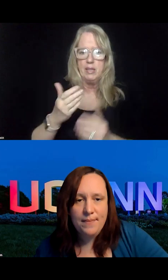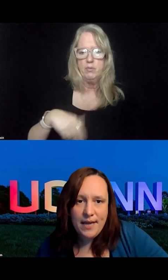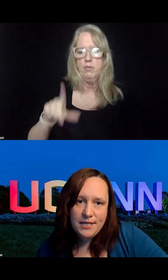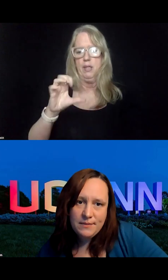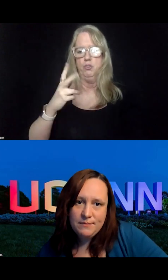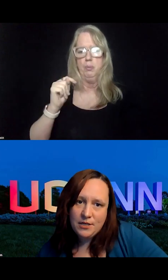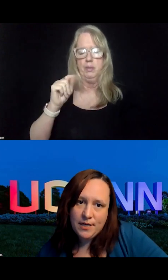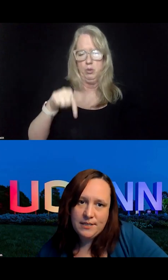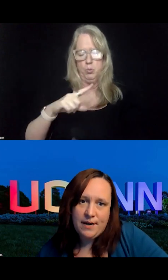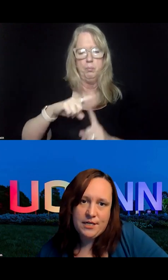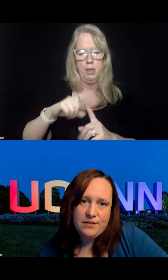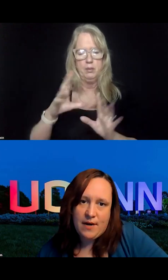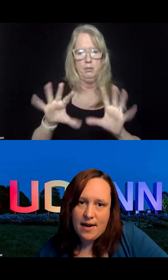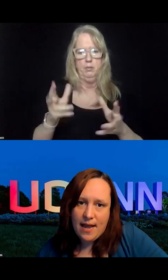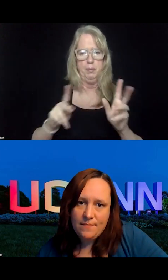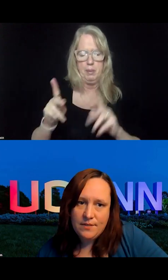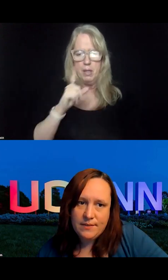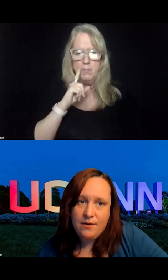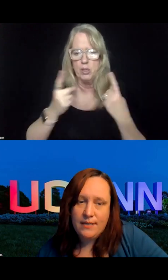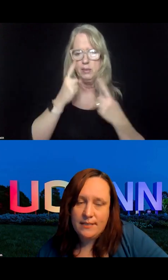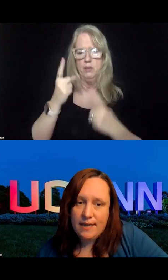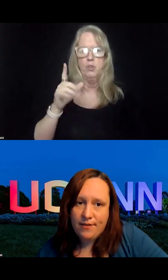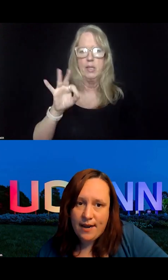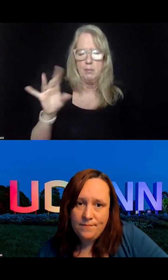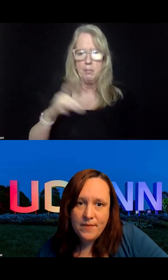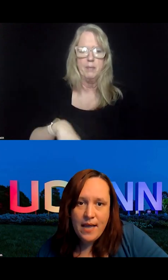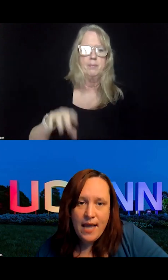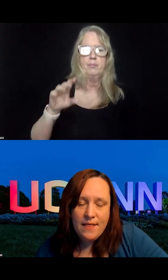POPULATIONS FOR 988 AND THE SUICIDE CRISIS LINE.